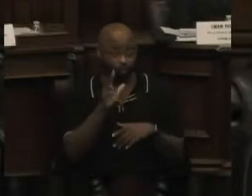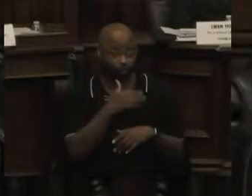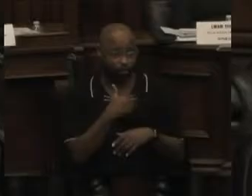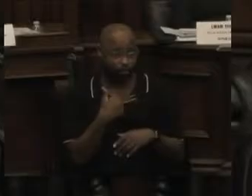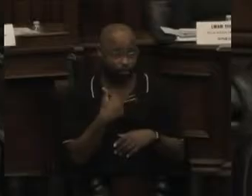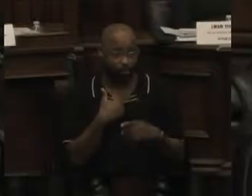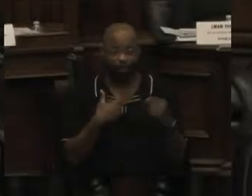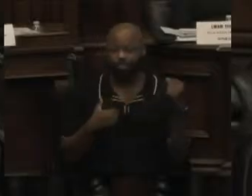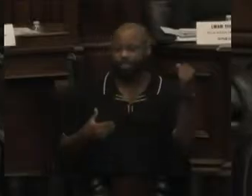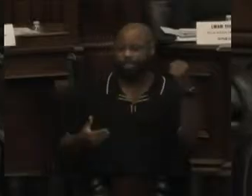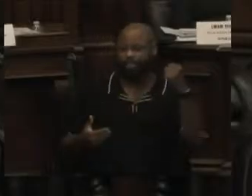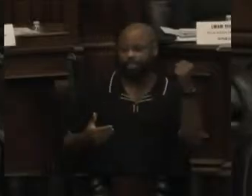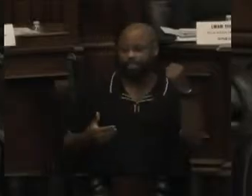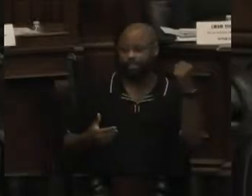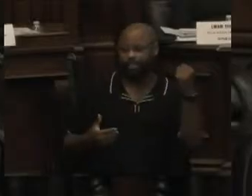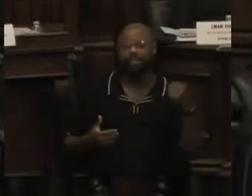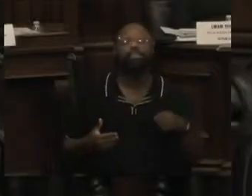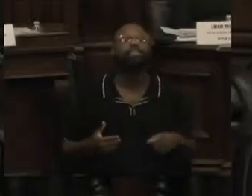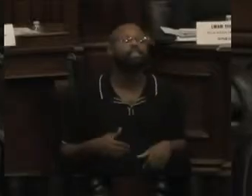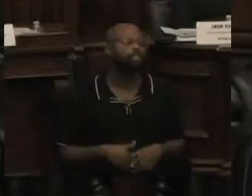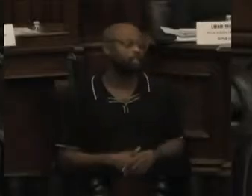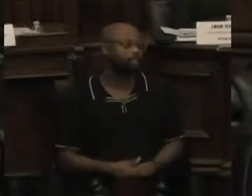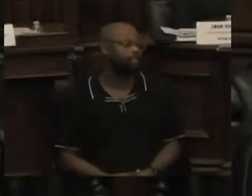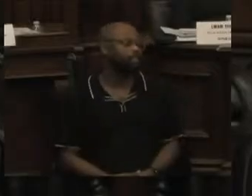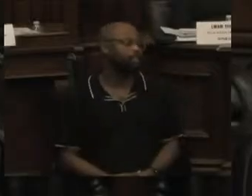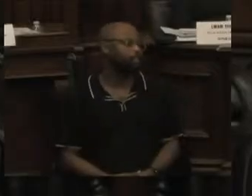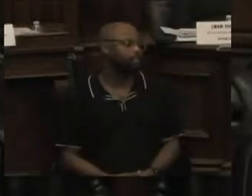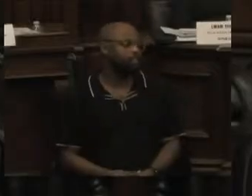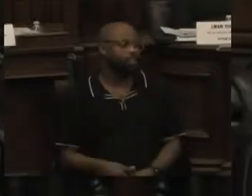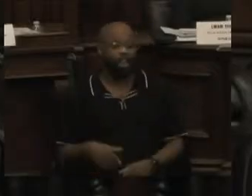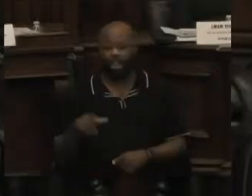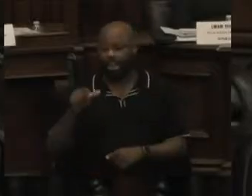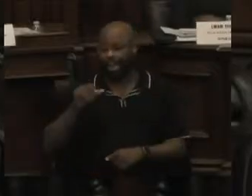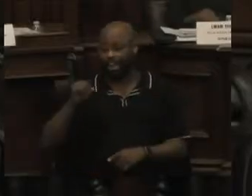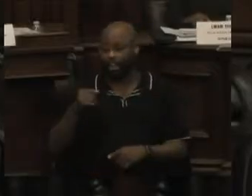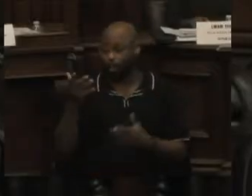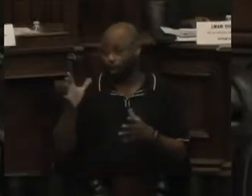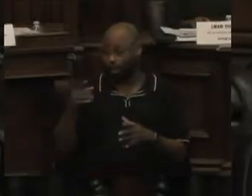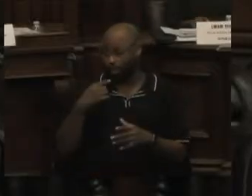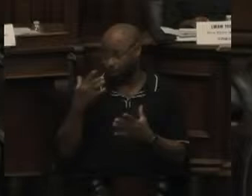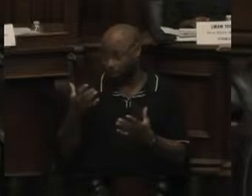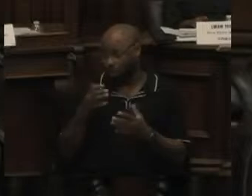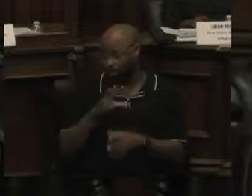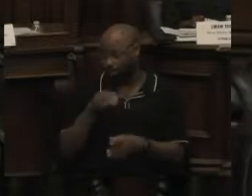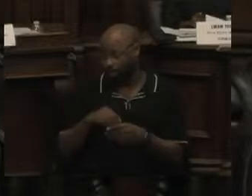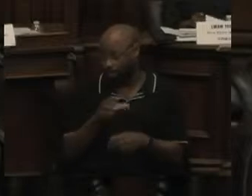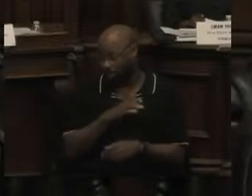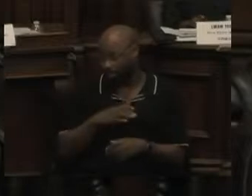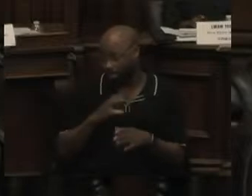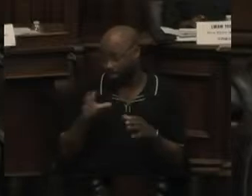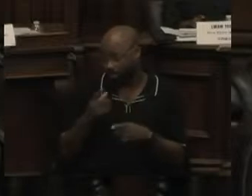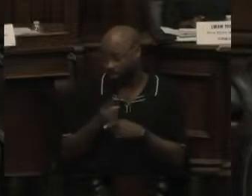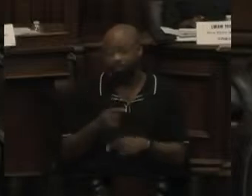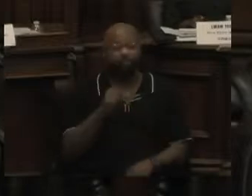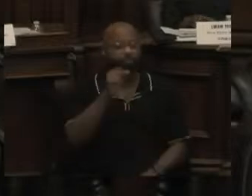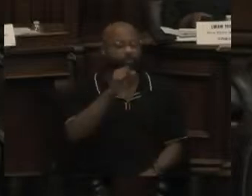assuming that the committee can be up to three members. Okay.